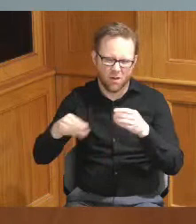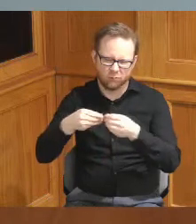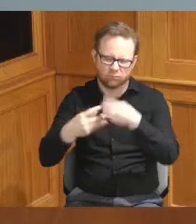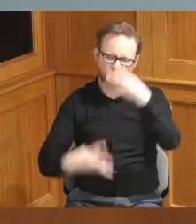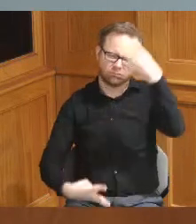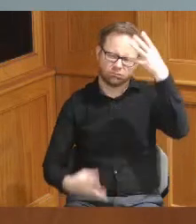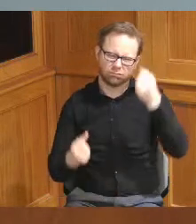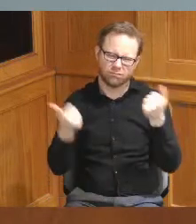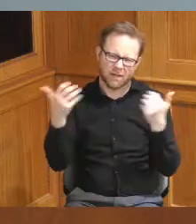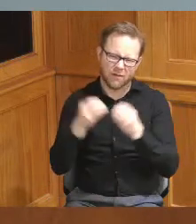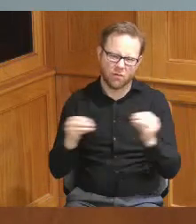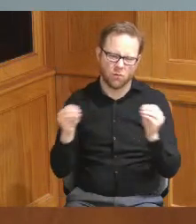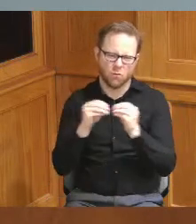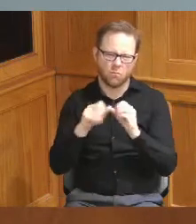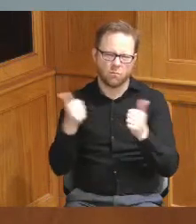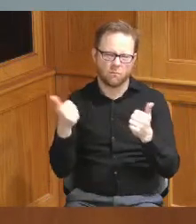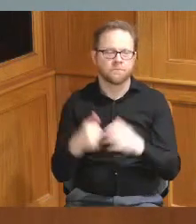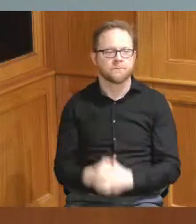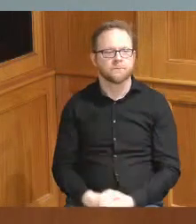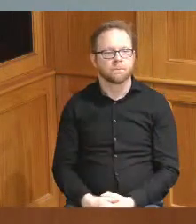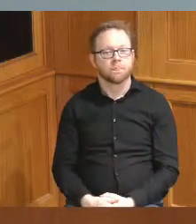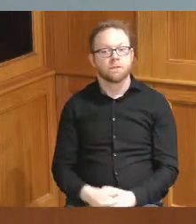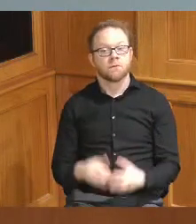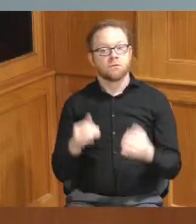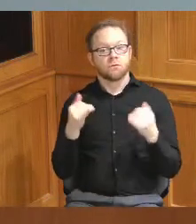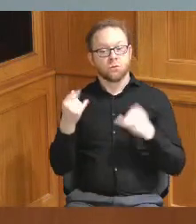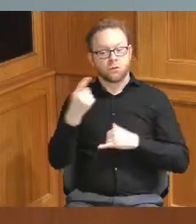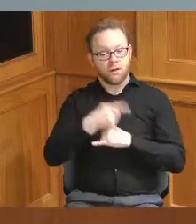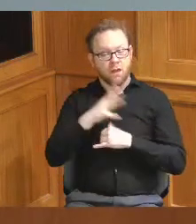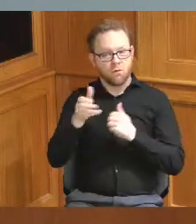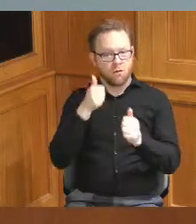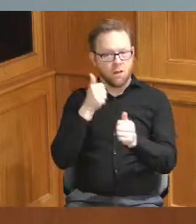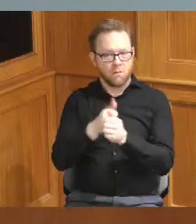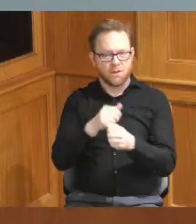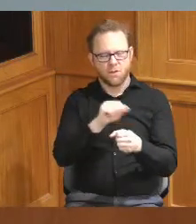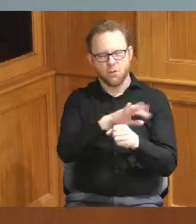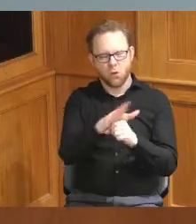today I will update you on Covid and flu kind of the the normal slide show but I'll